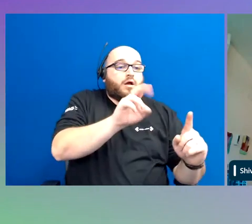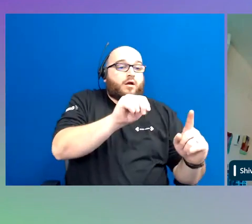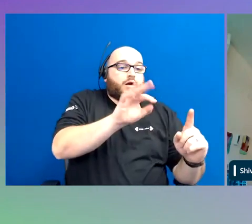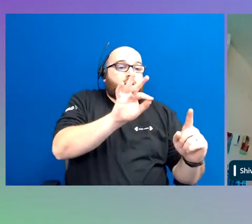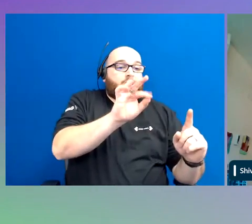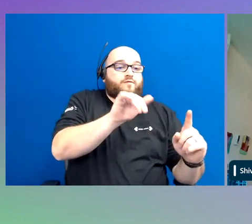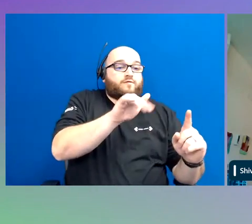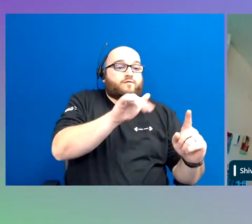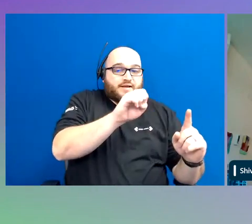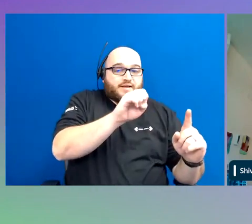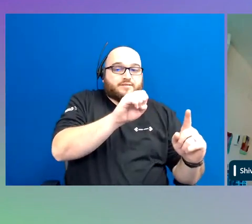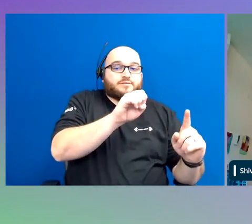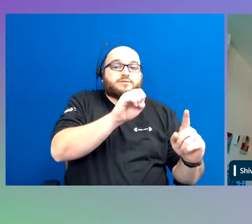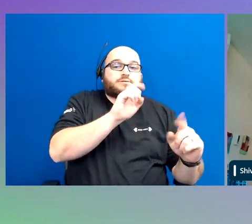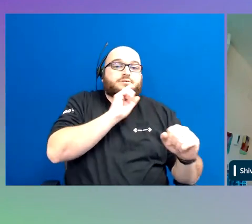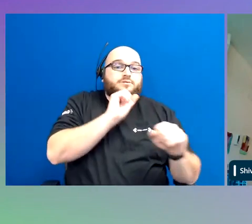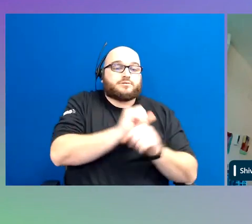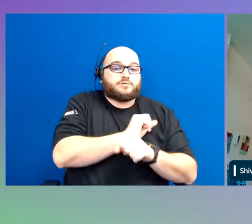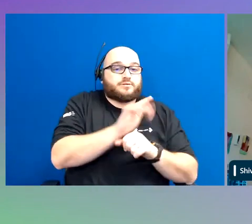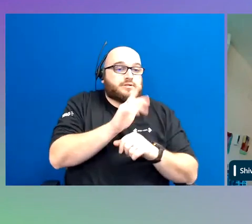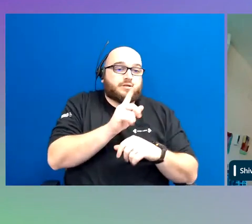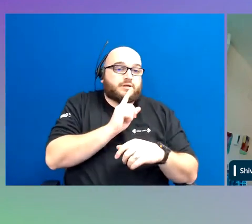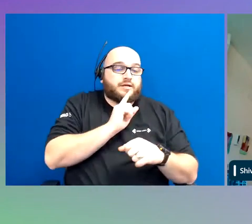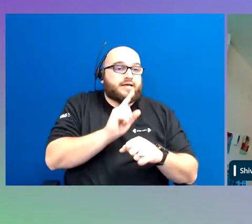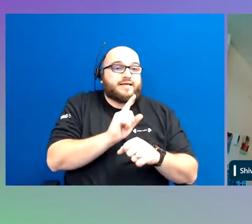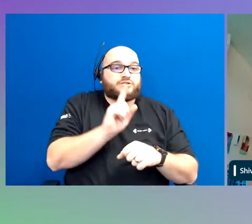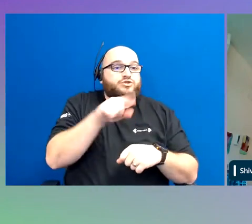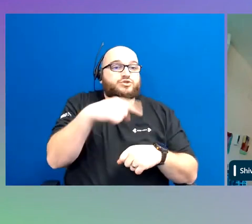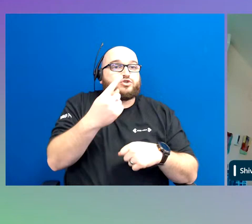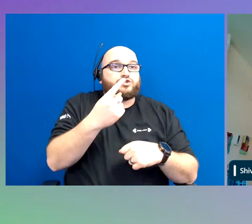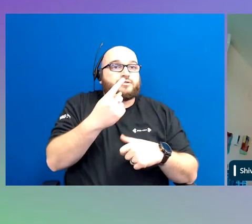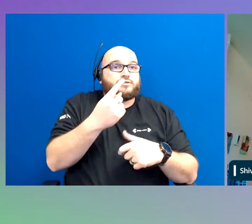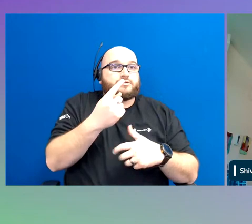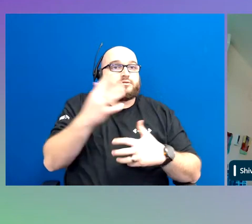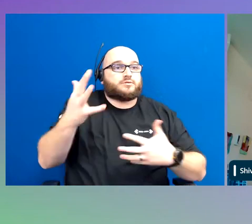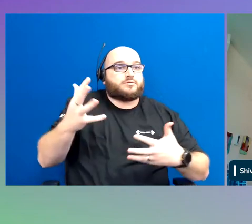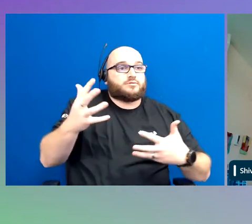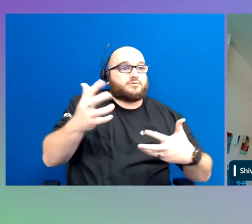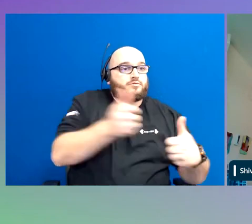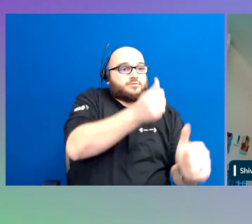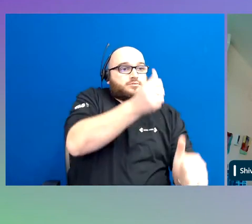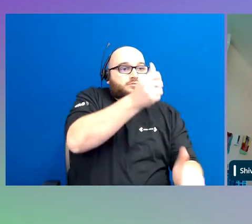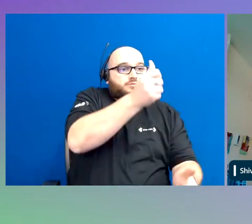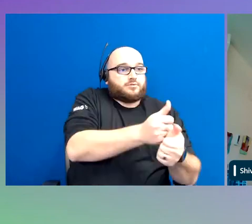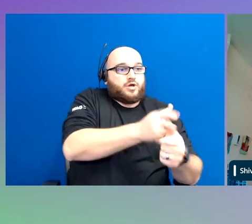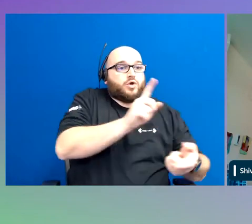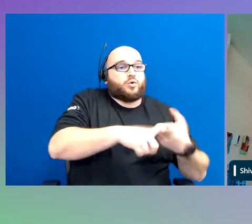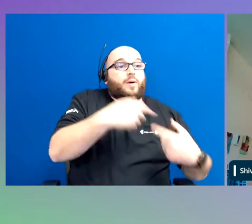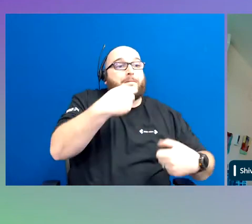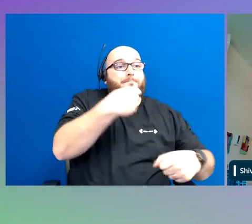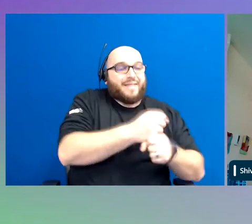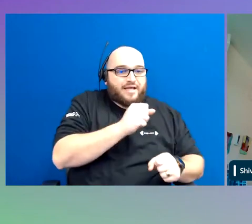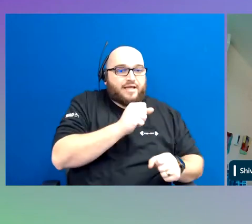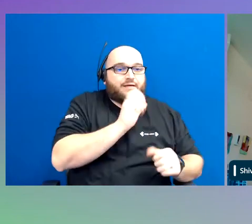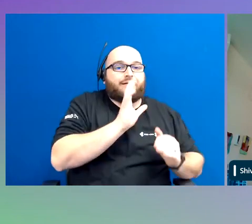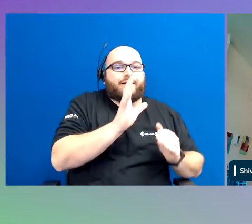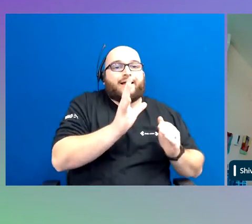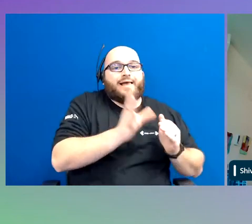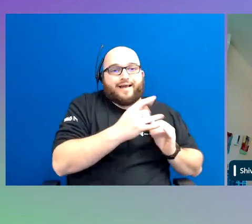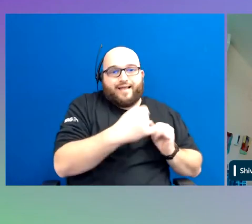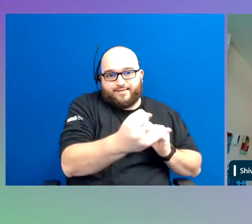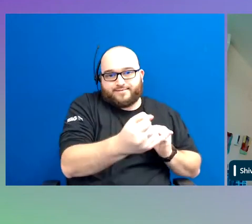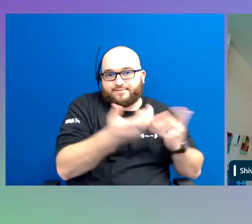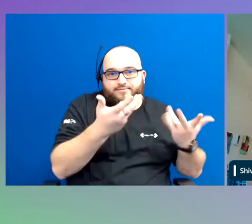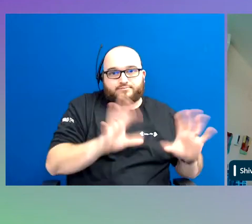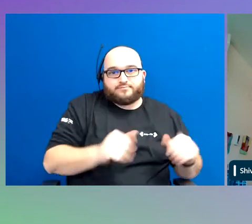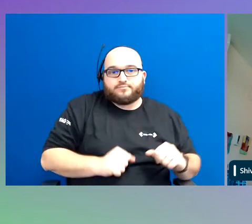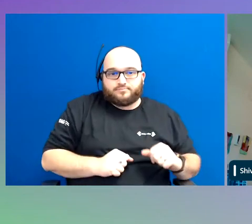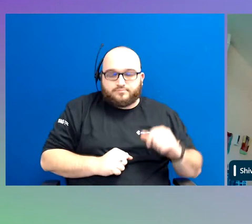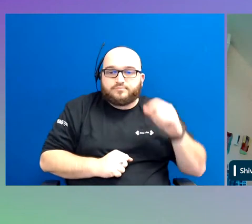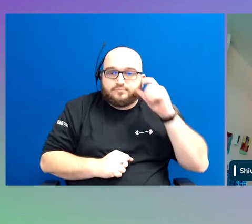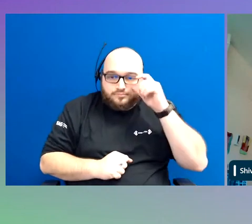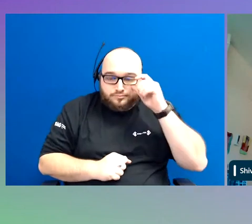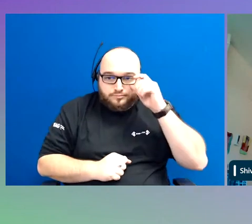strictly conforming to wcaG